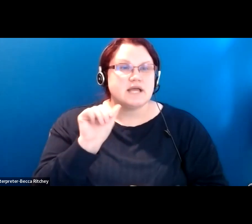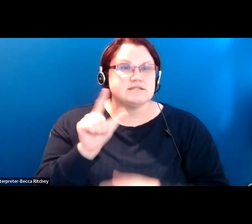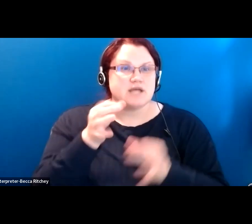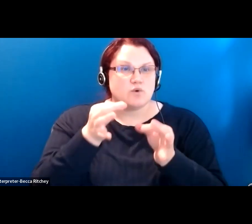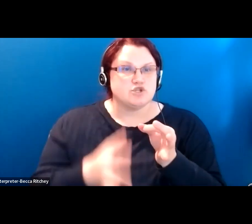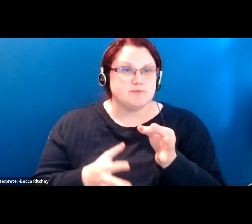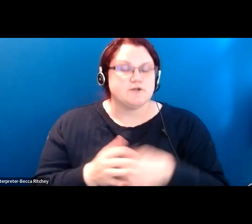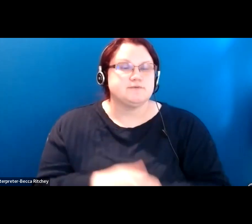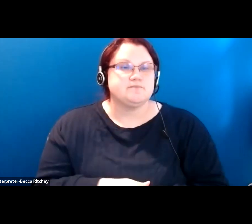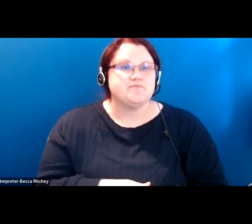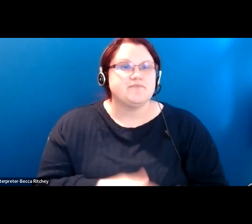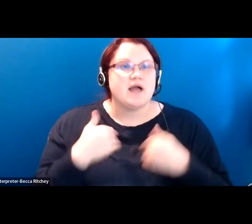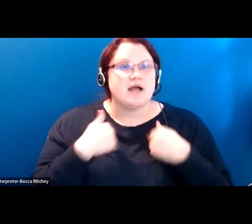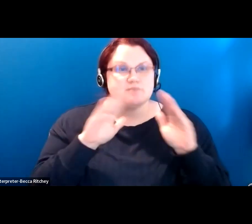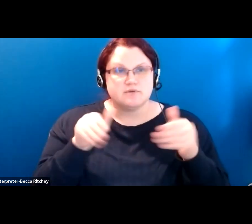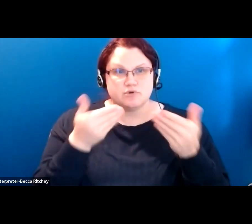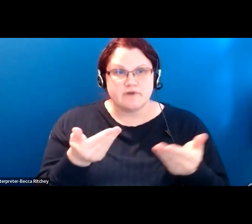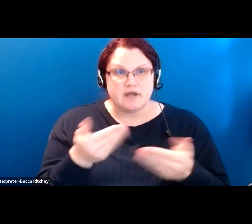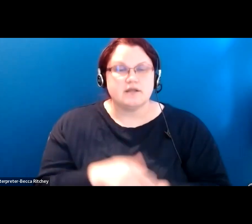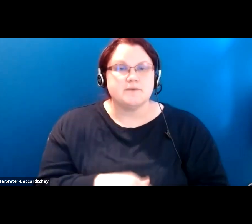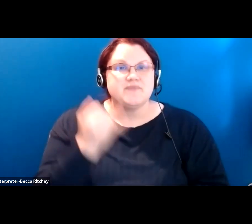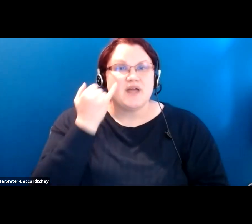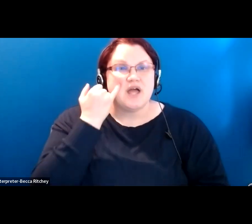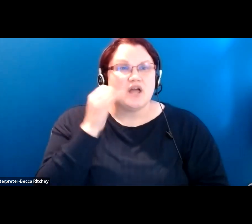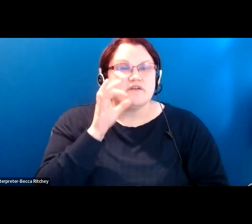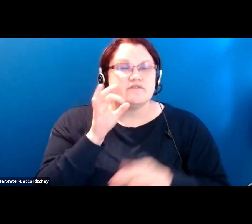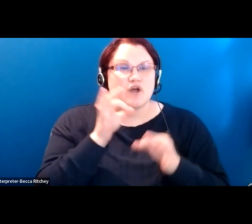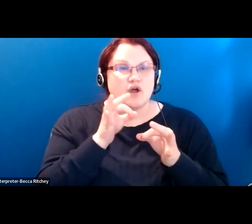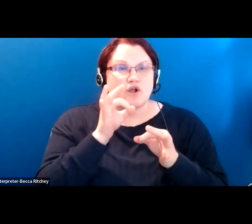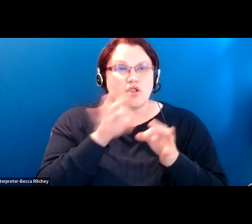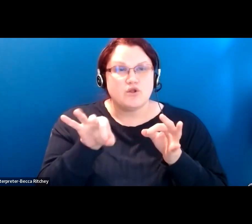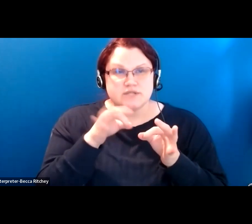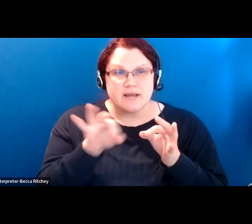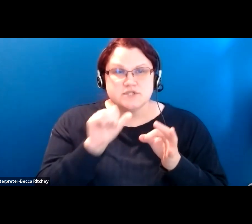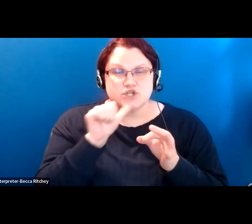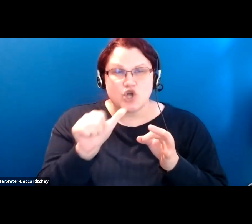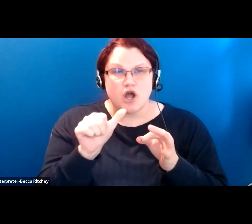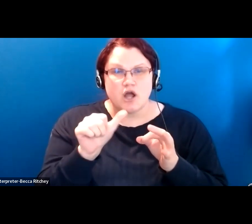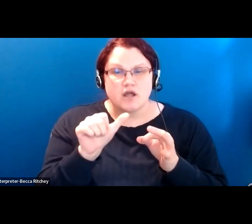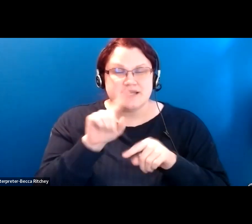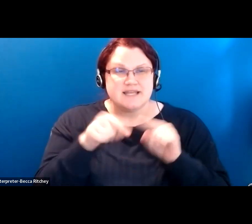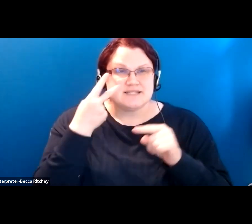interpreter has been provided. If closed captioning isn't automatically visible, select the CC option,